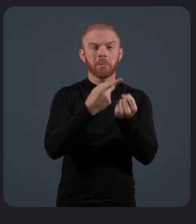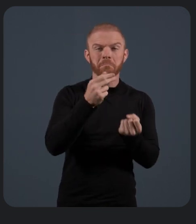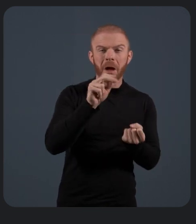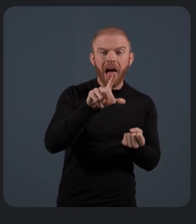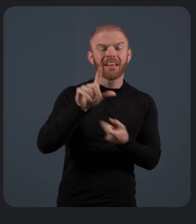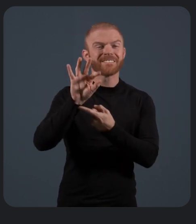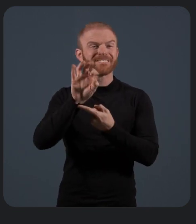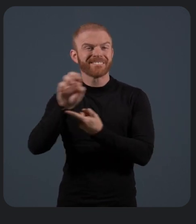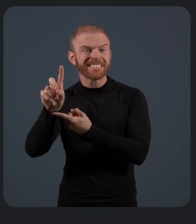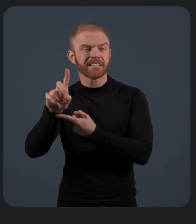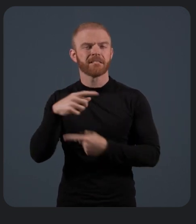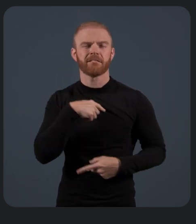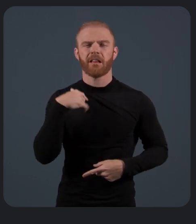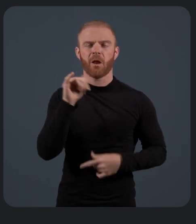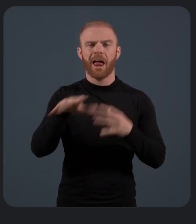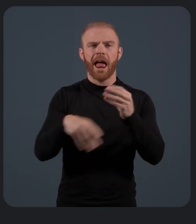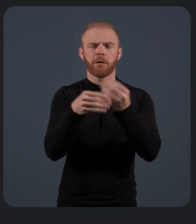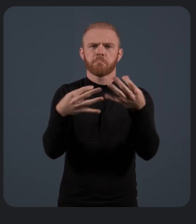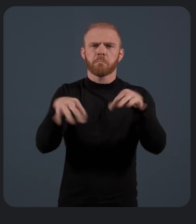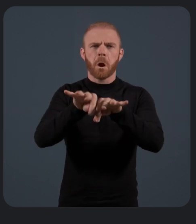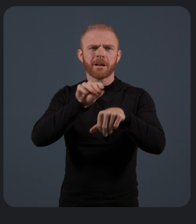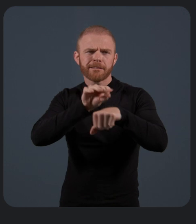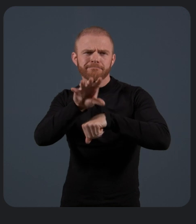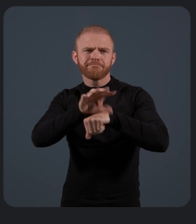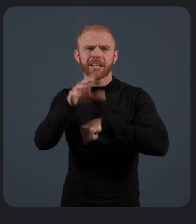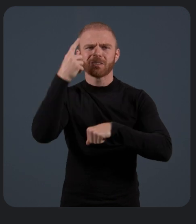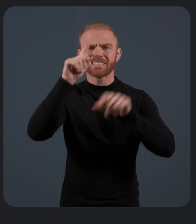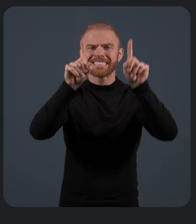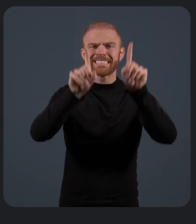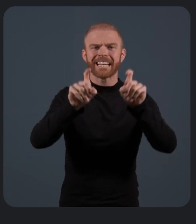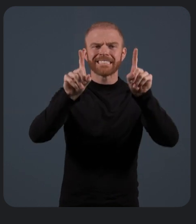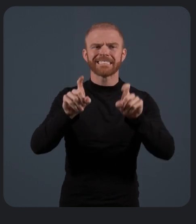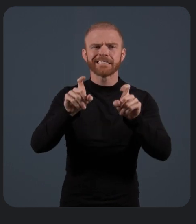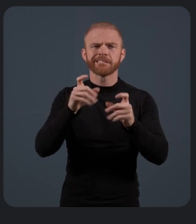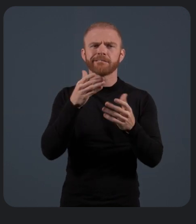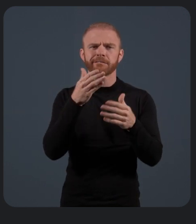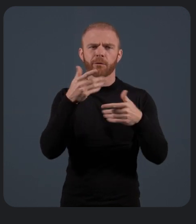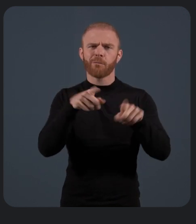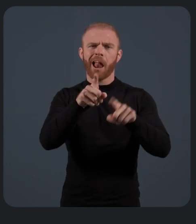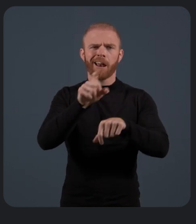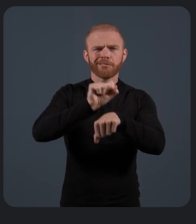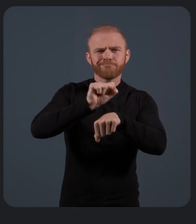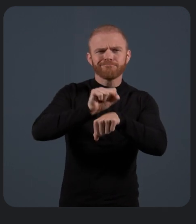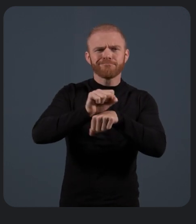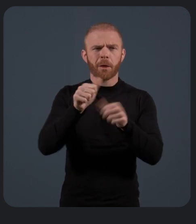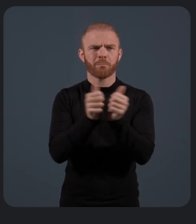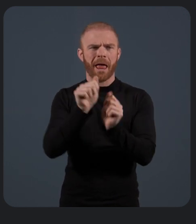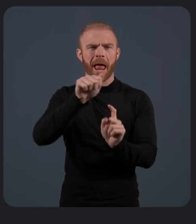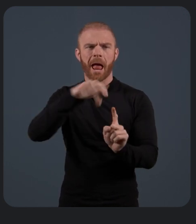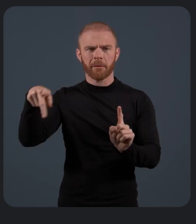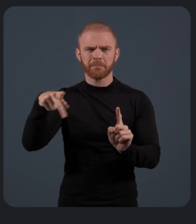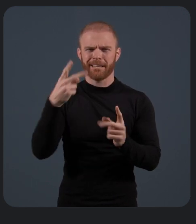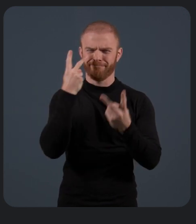We also recently added important testing tips because, over the course of working with apps, we've seen a number of relatively simple issues